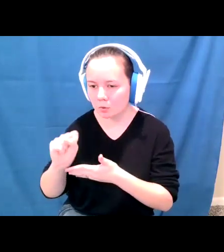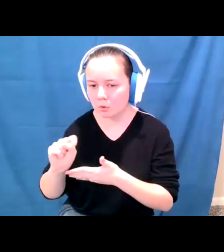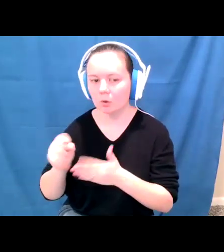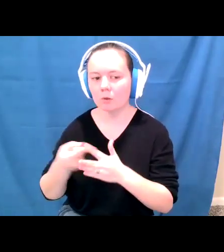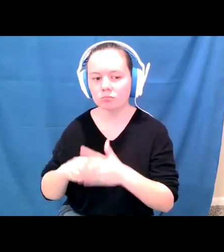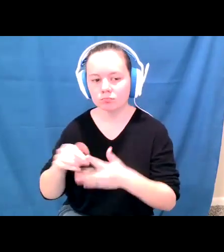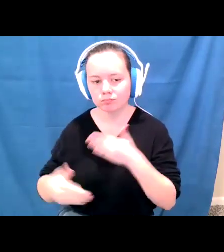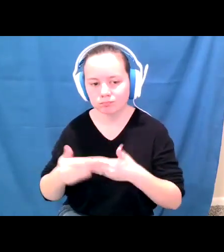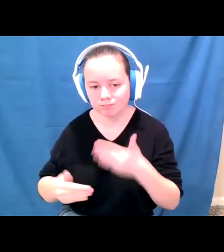Next slide, please.